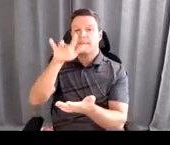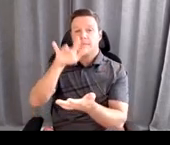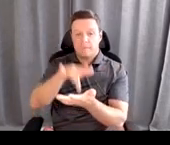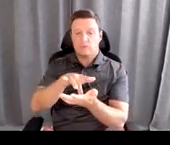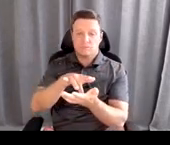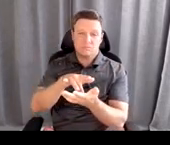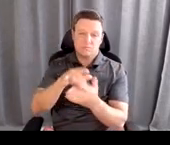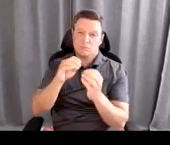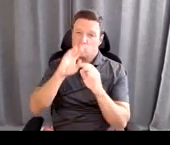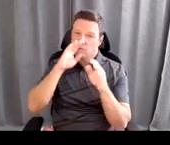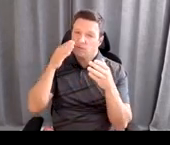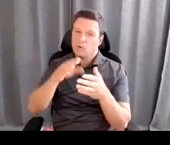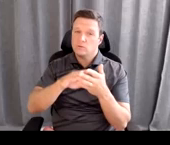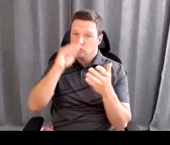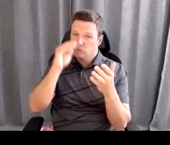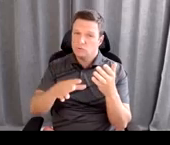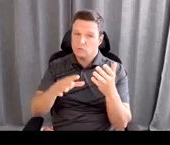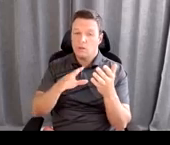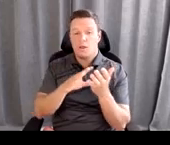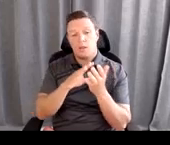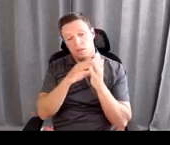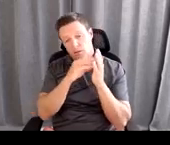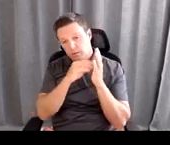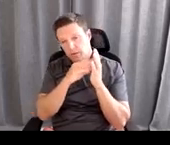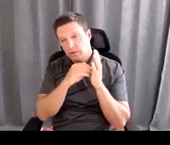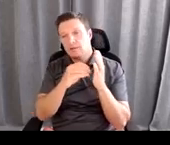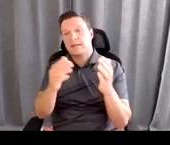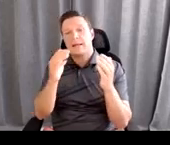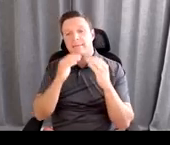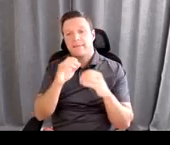It was about learning. And then the work that they were doing as a reflection.